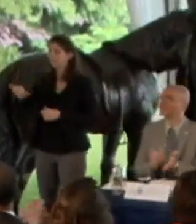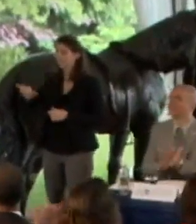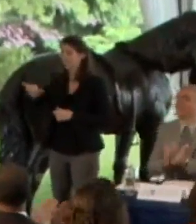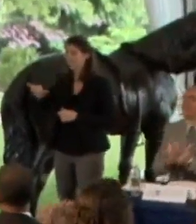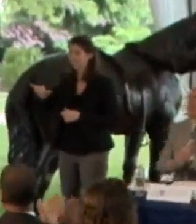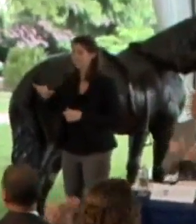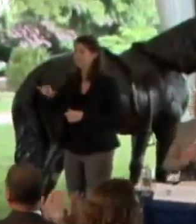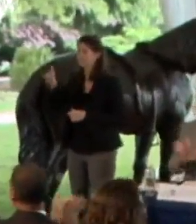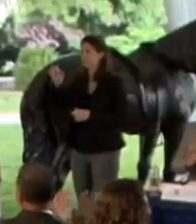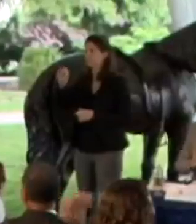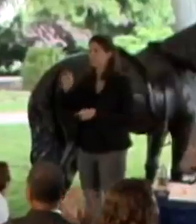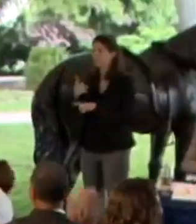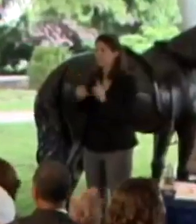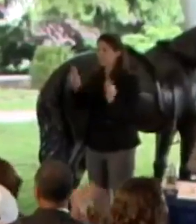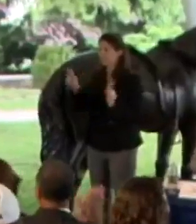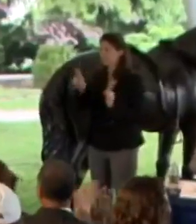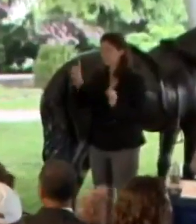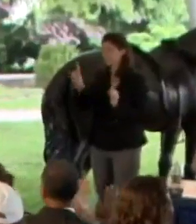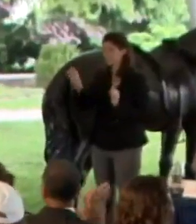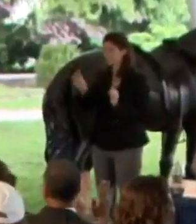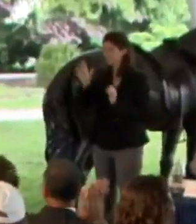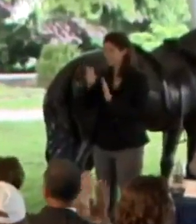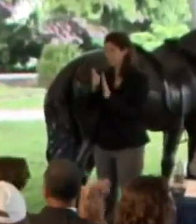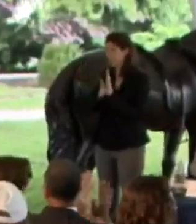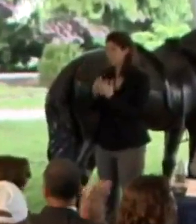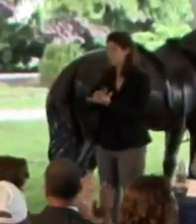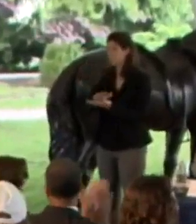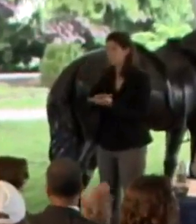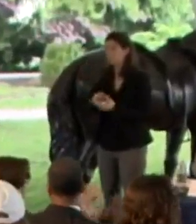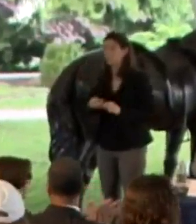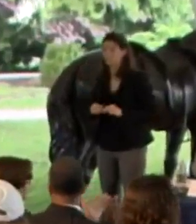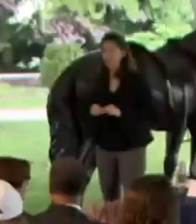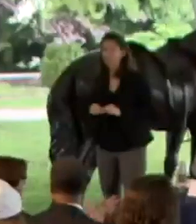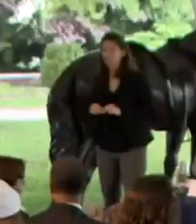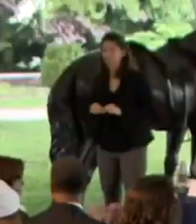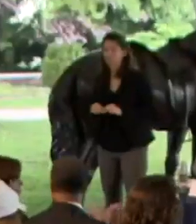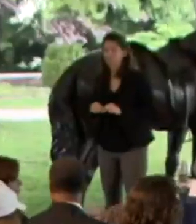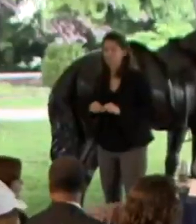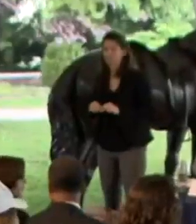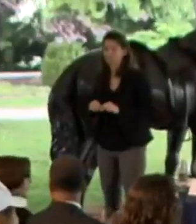WASHINGTON UNIVERSITY IS WHERE